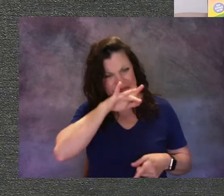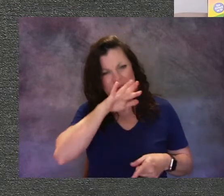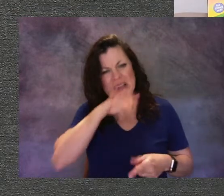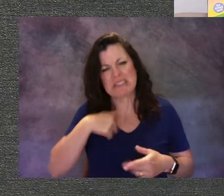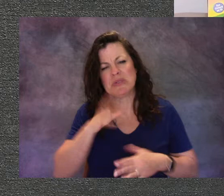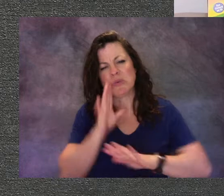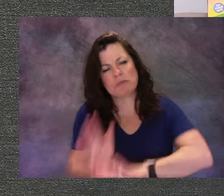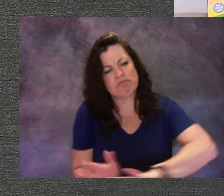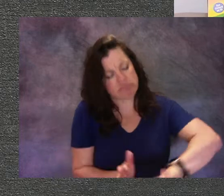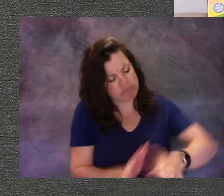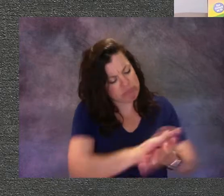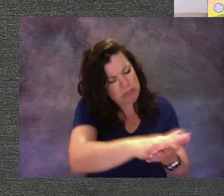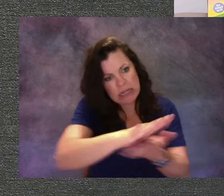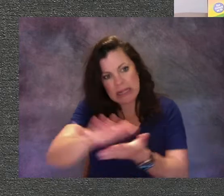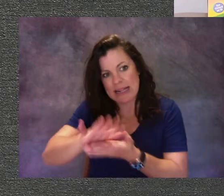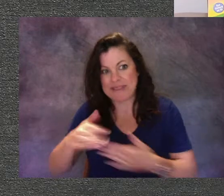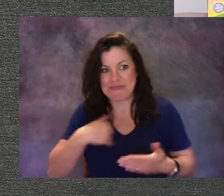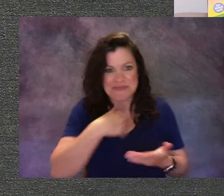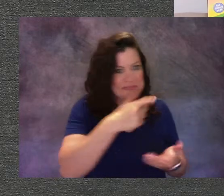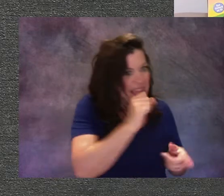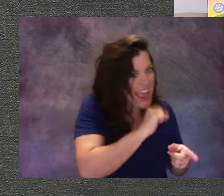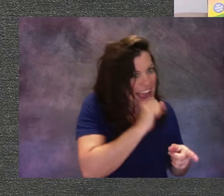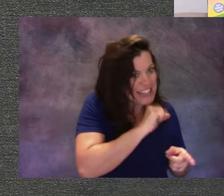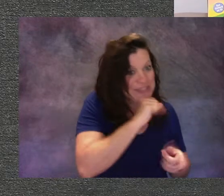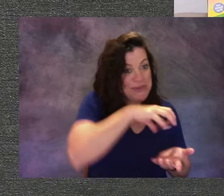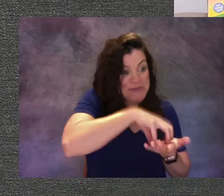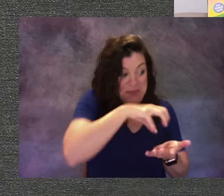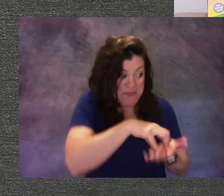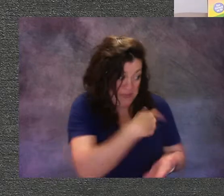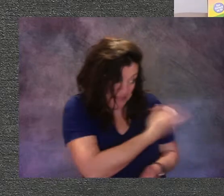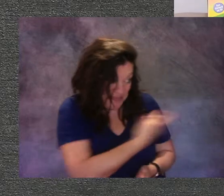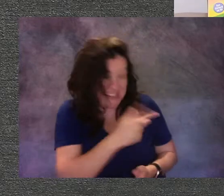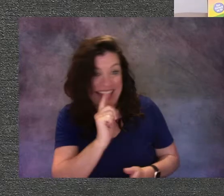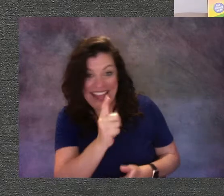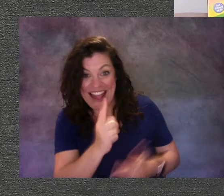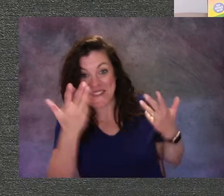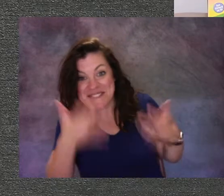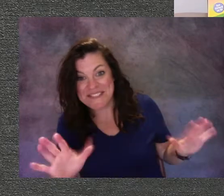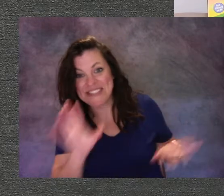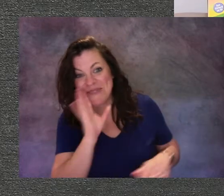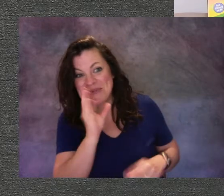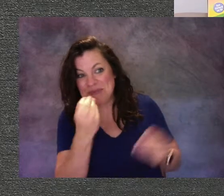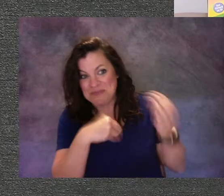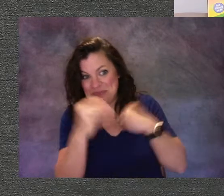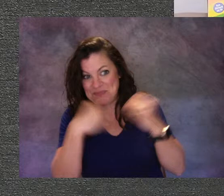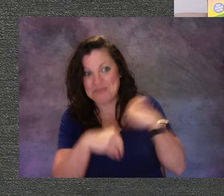Let's eat our ice cream and our cupcake first. I'm gonna clean up and I'm gonna get our lesson ready.